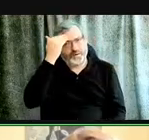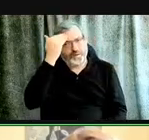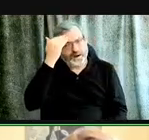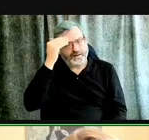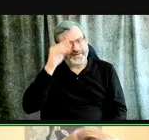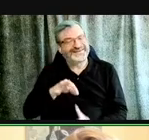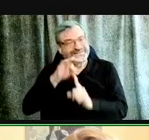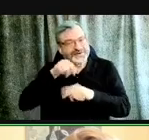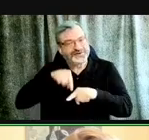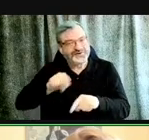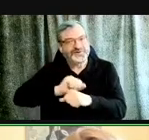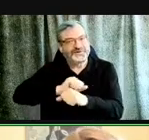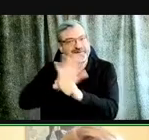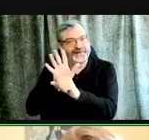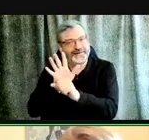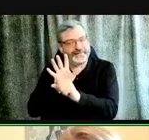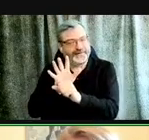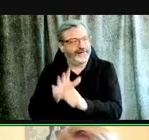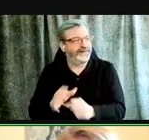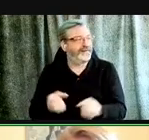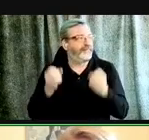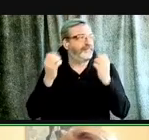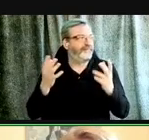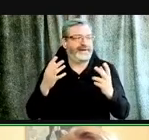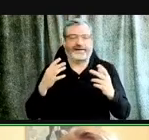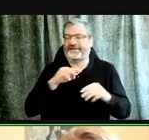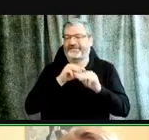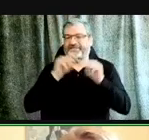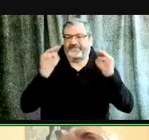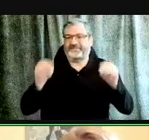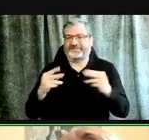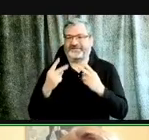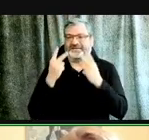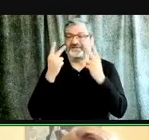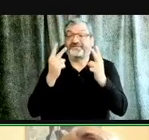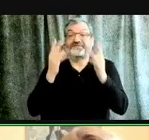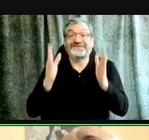A lot of our Museum visitors and members are elderly and we are very conscious